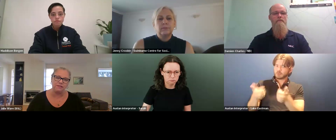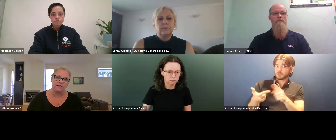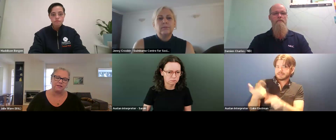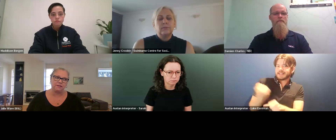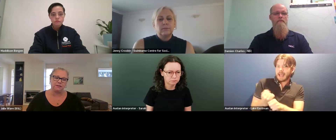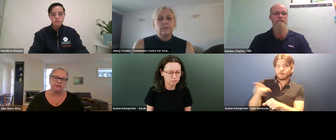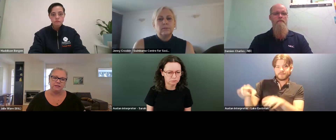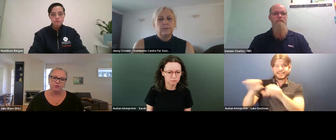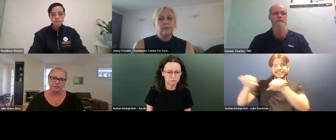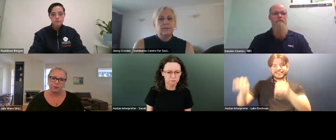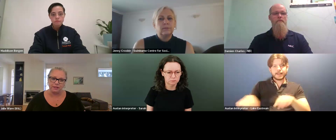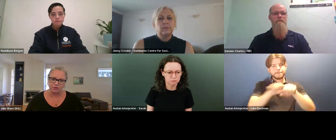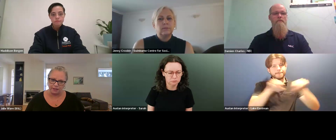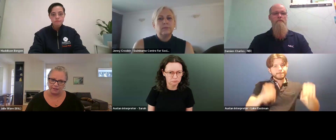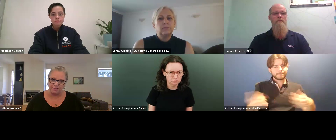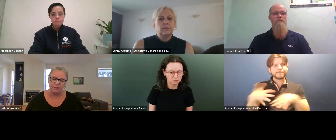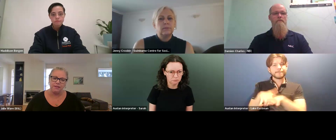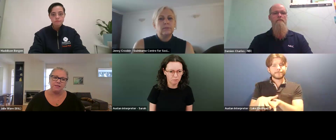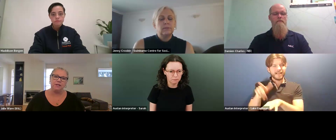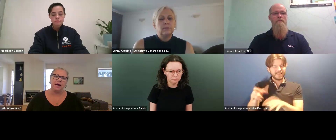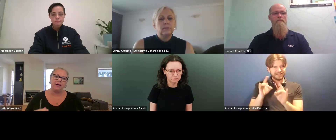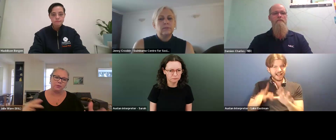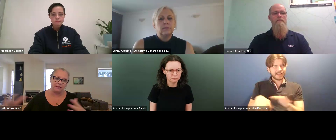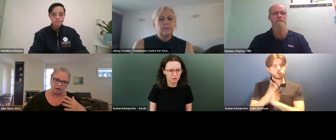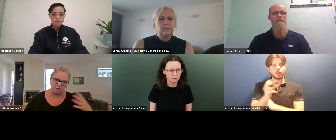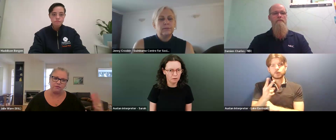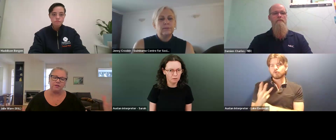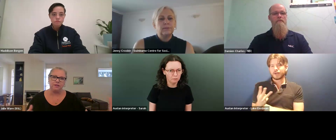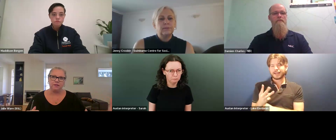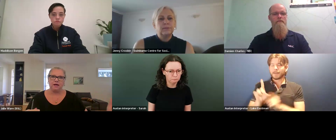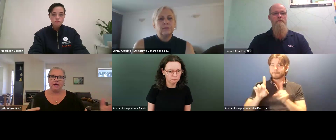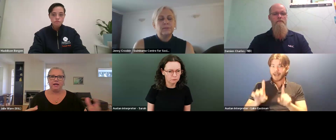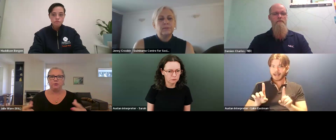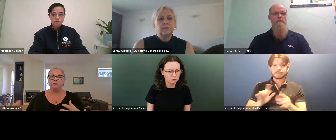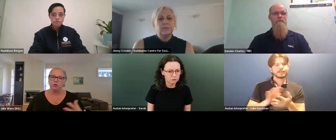that we started in